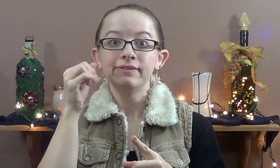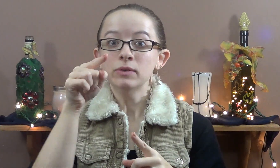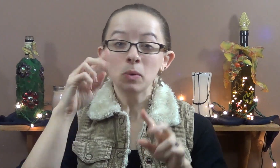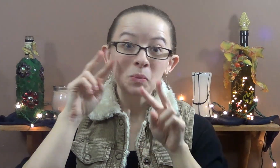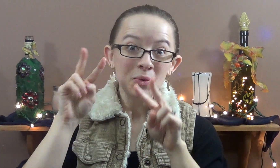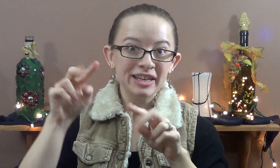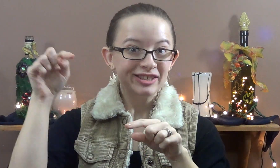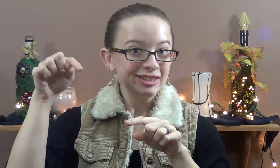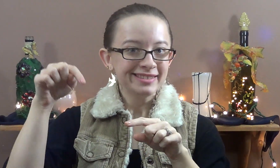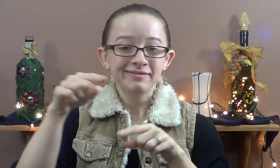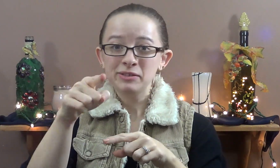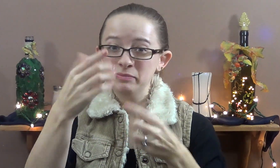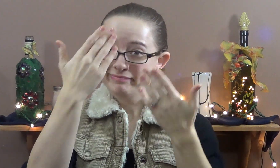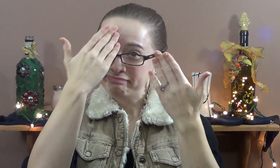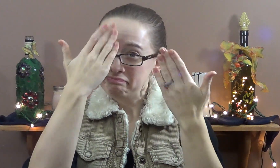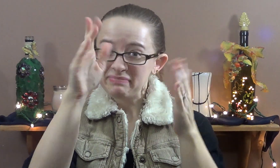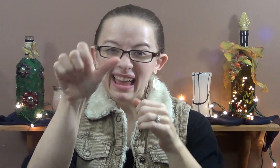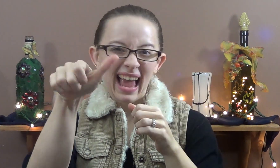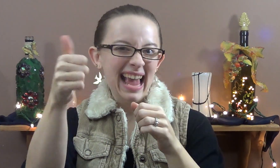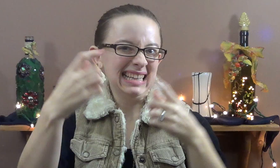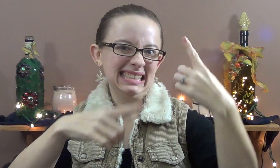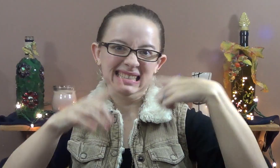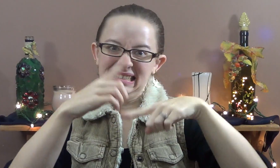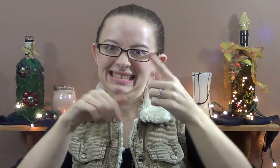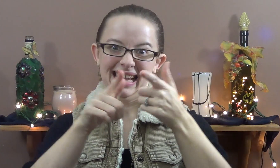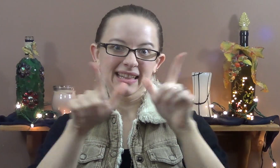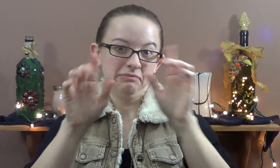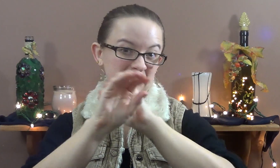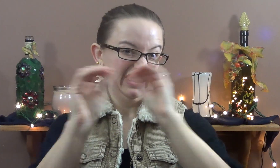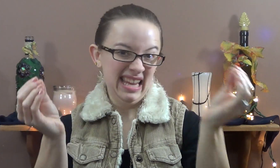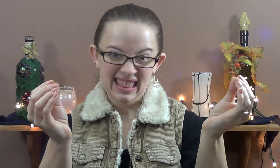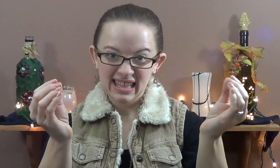but it's mainly used like if maybe you